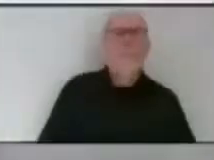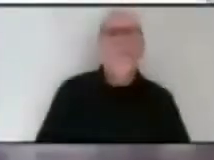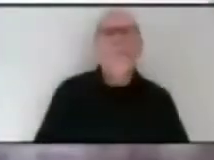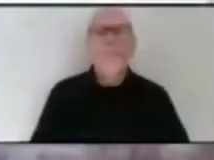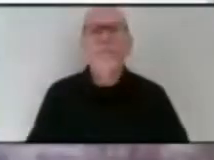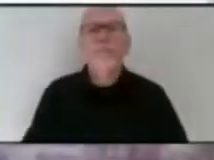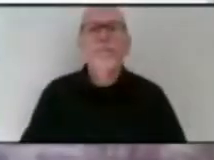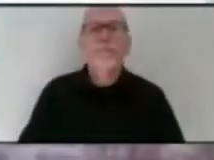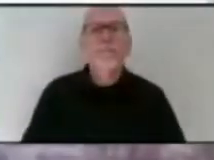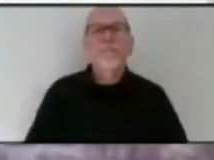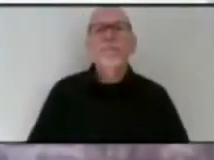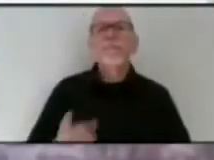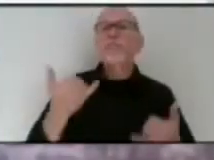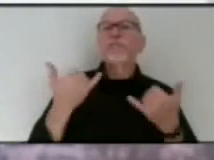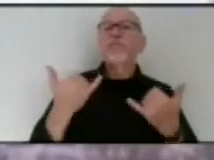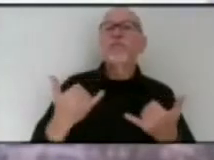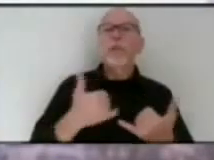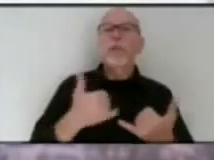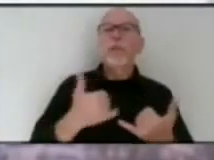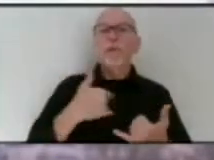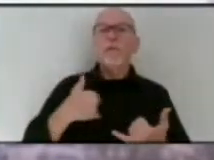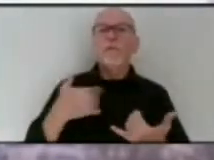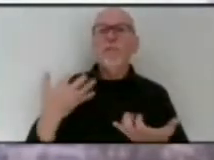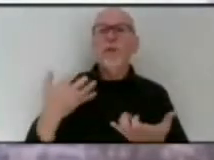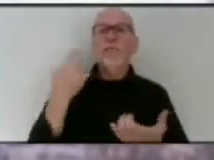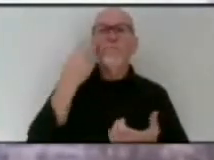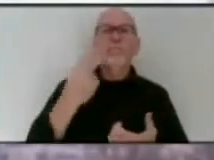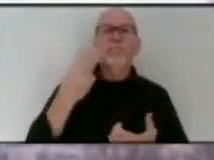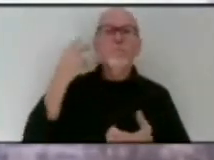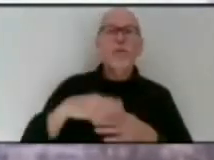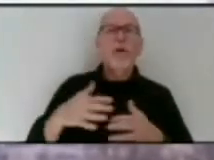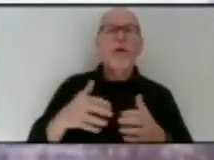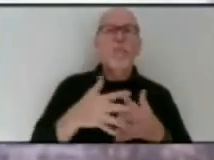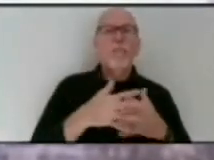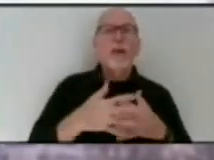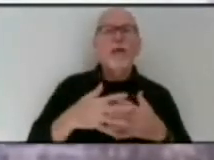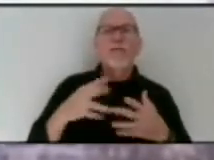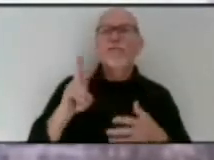Today we pause to reflect on American veterans, this country's best who have